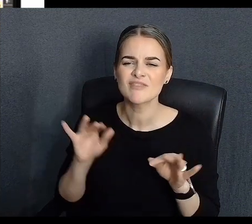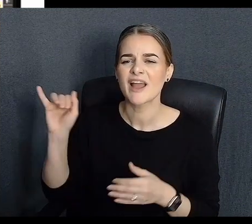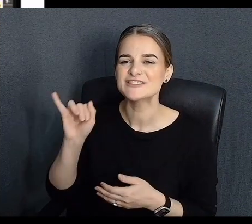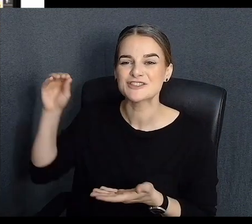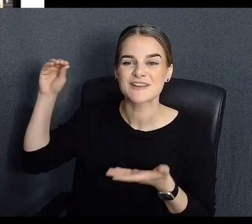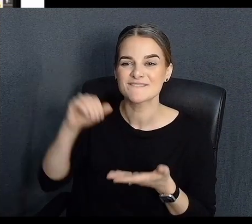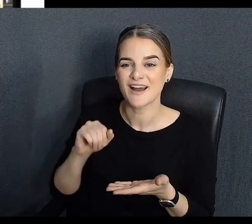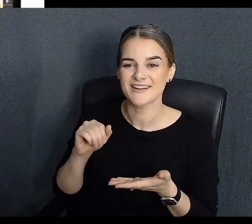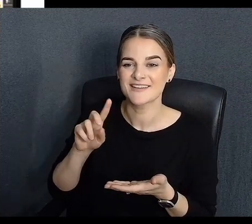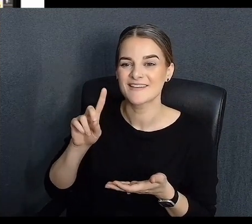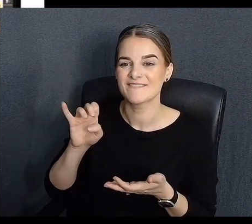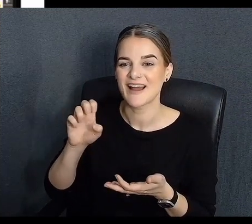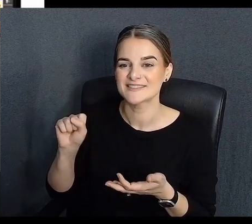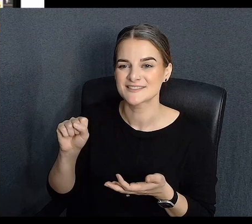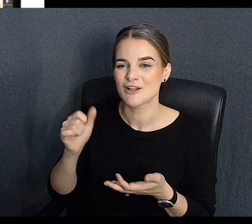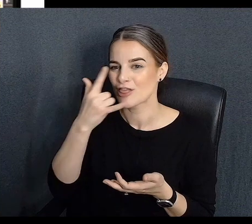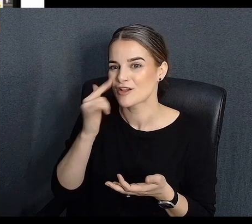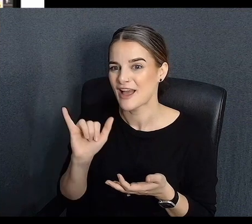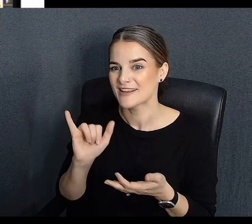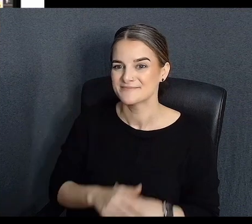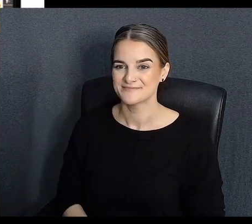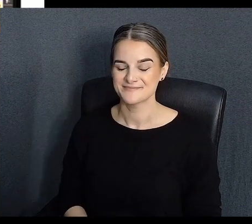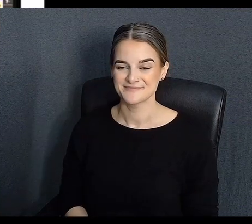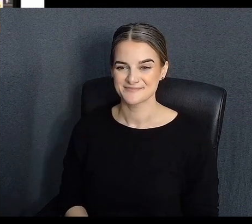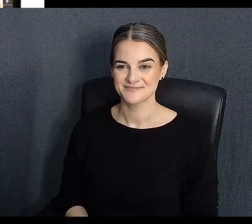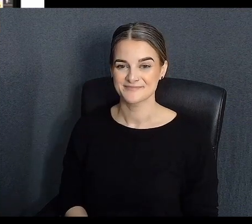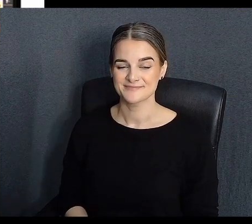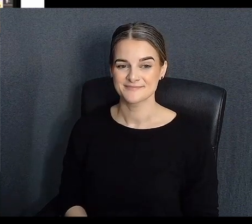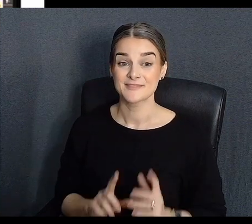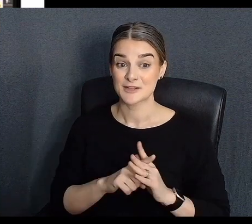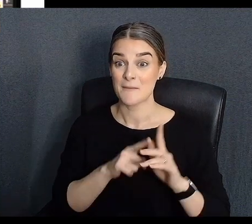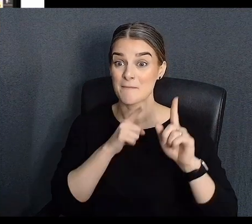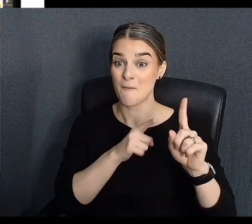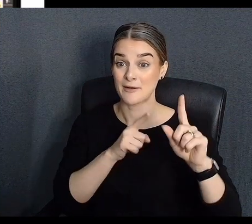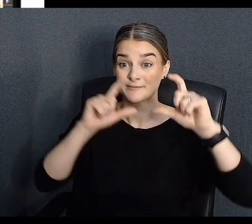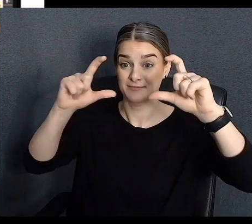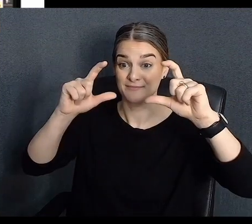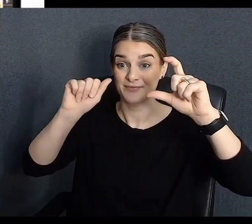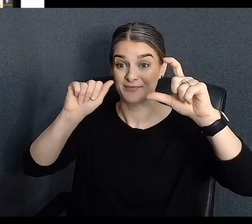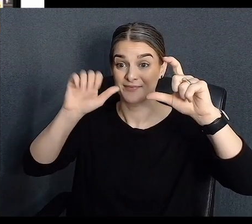So we have the starting point is that AAC device. And then we kind of have funding broken down.